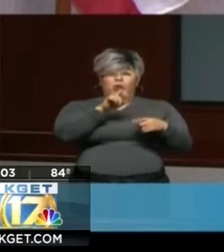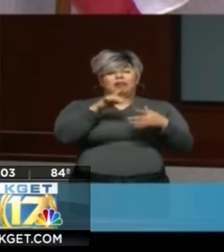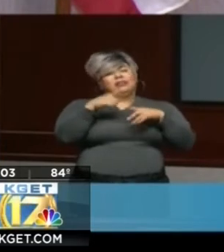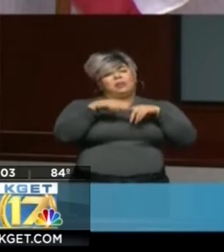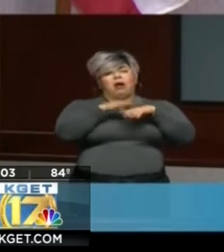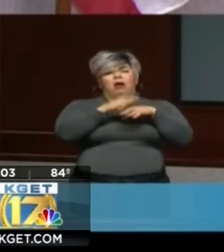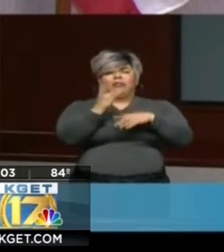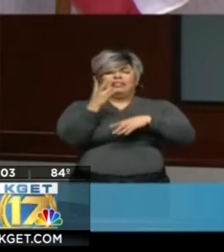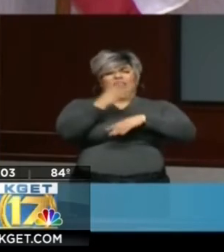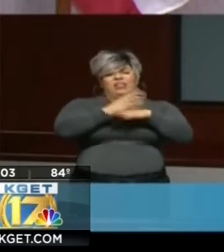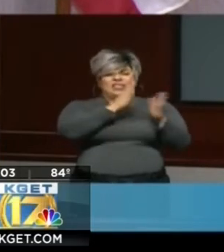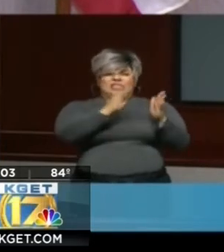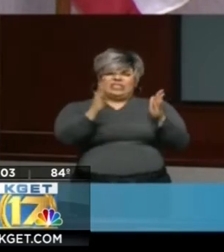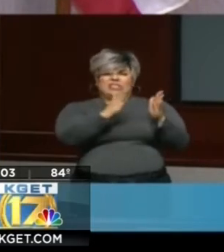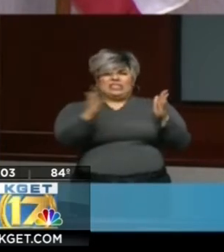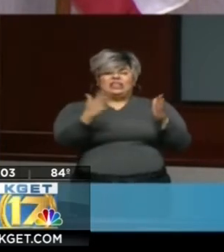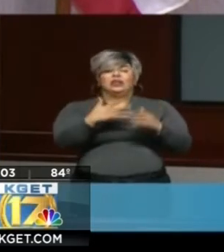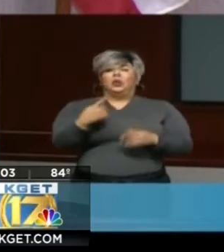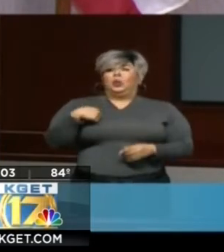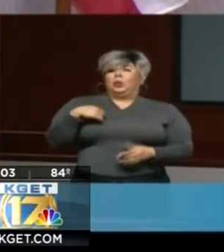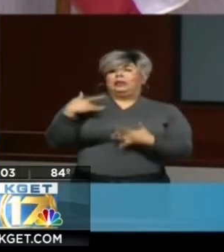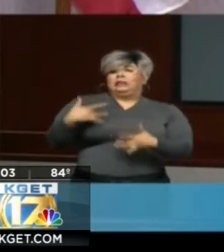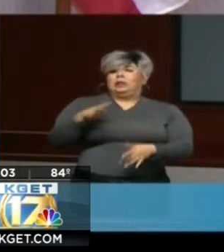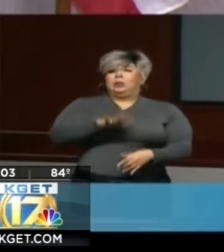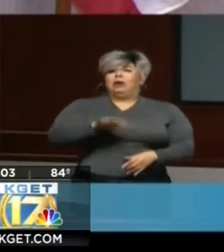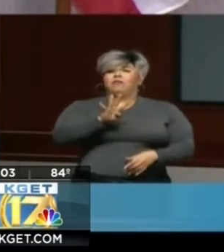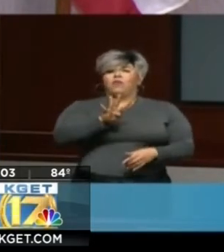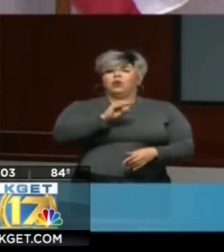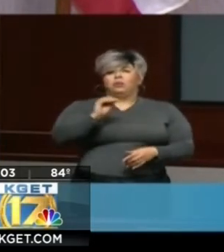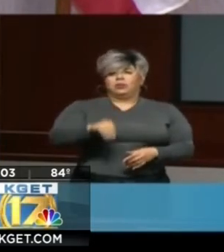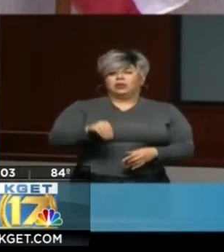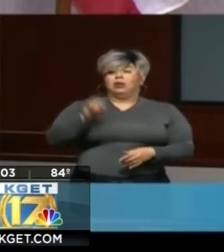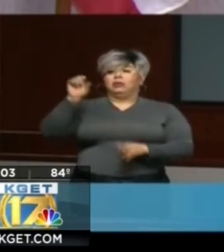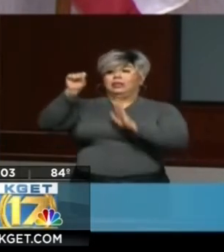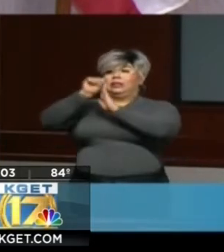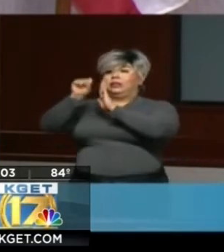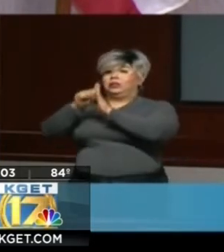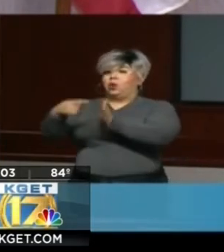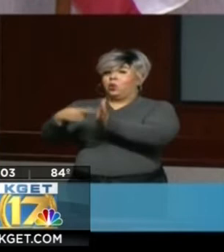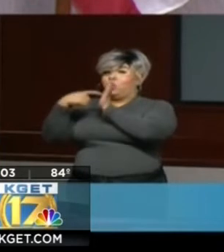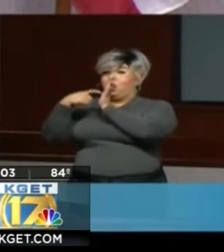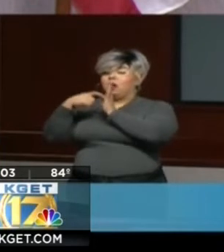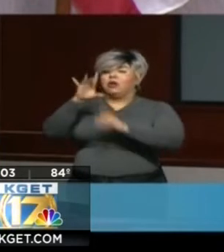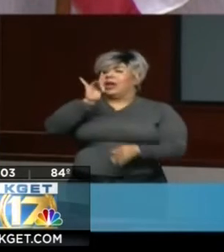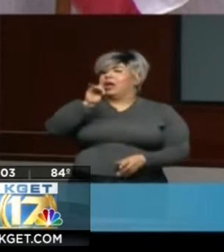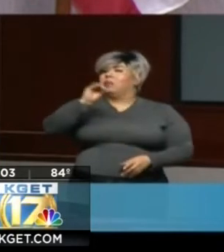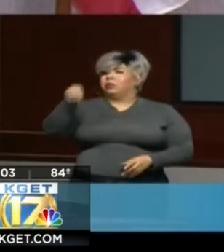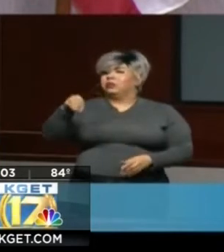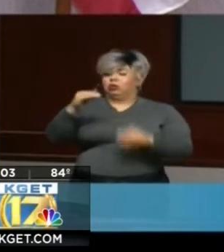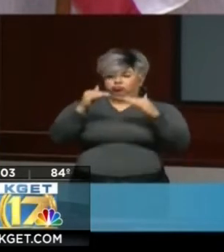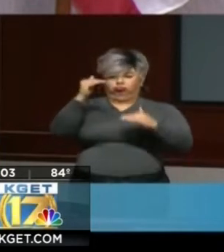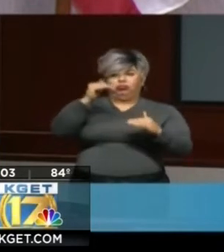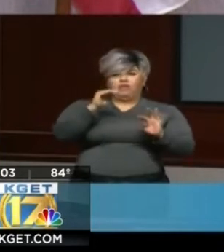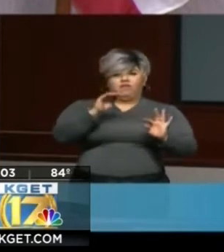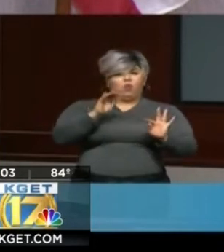TESTING POSITIVITIES RATE. THIS IS SEVEN-DAY AVERAGE WITH A SEVEN-DAY LAG. KERN COUNTY IS AT 4%.